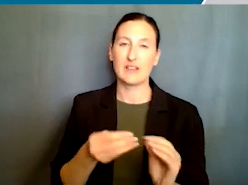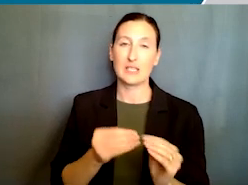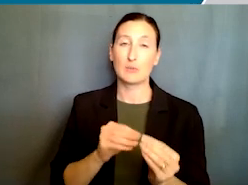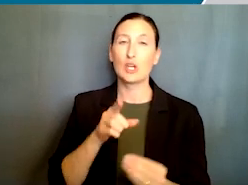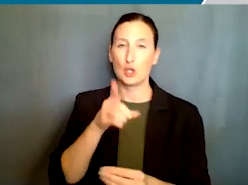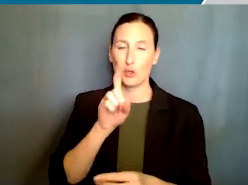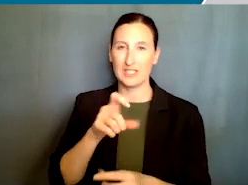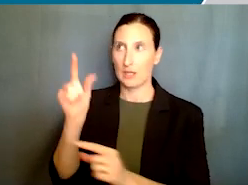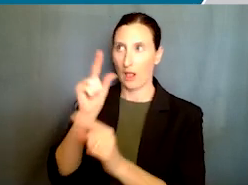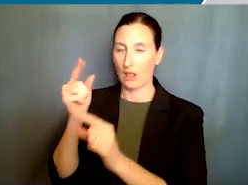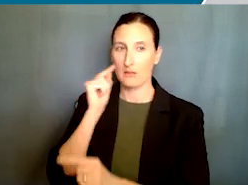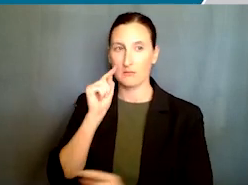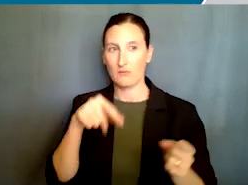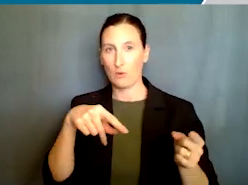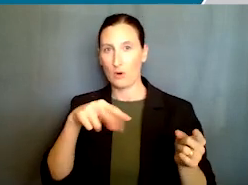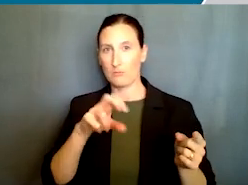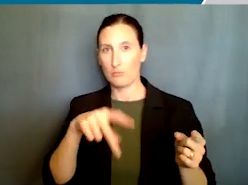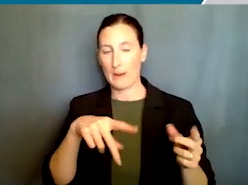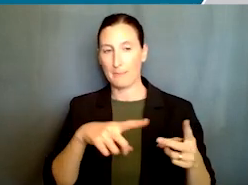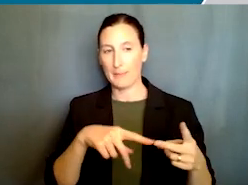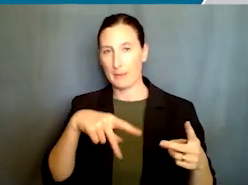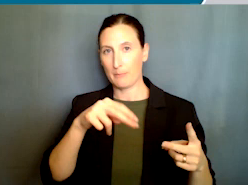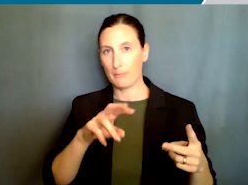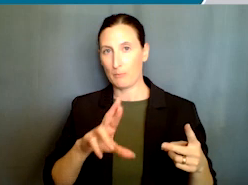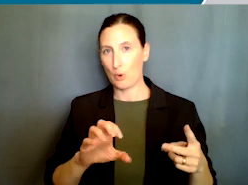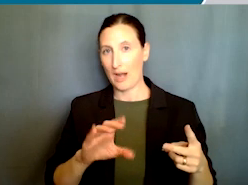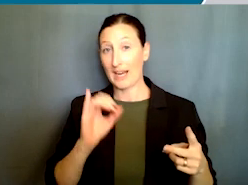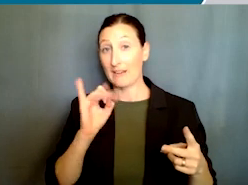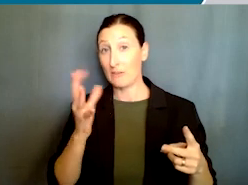more information in which there's a lot. But it will be